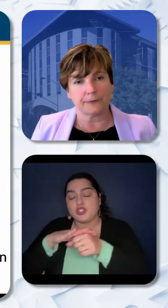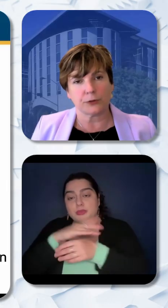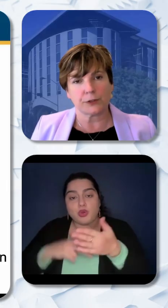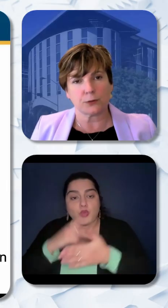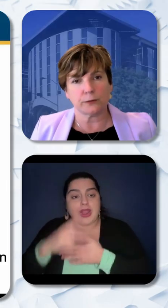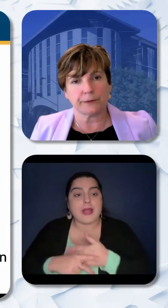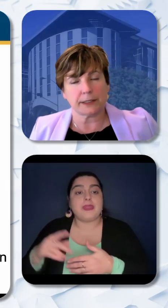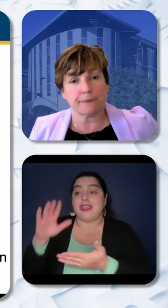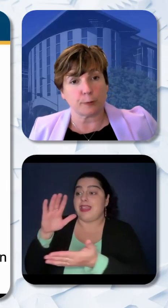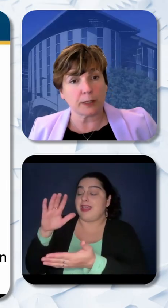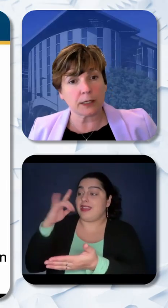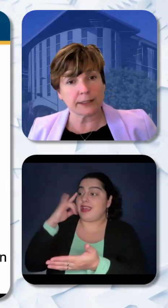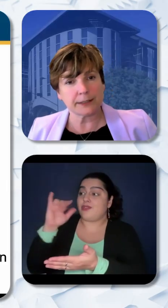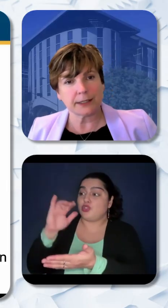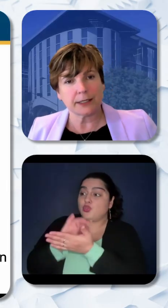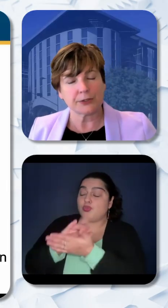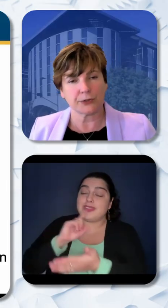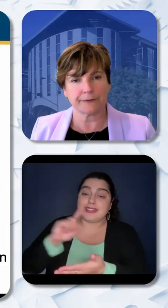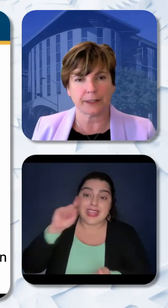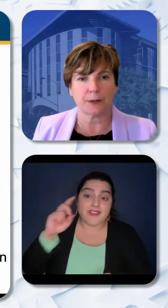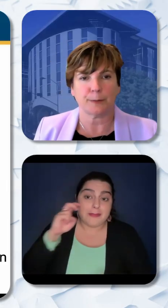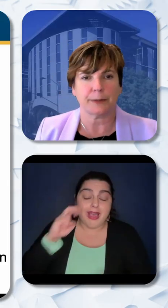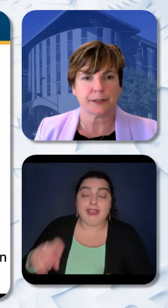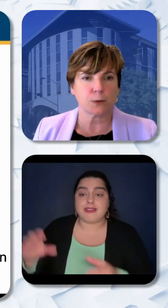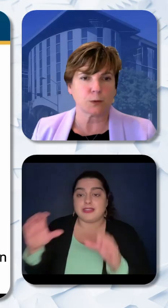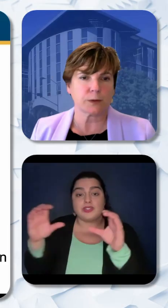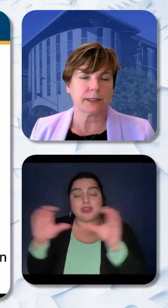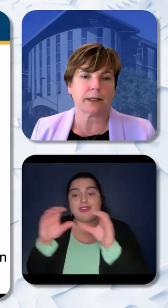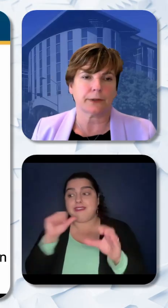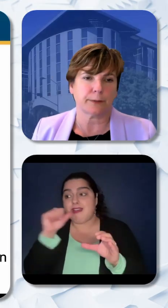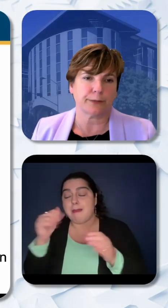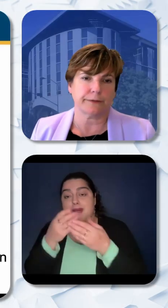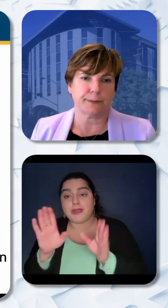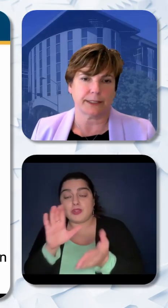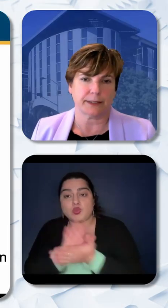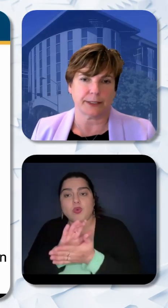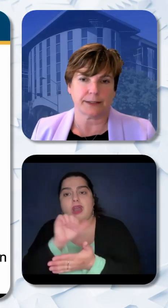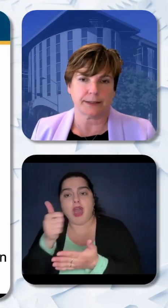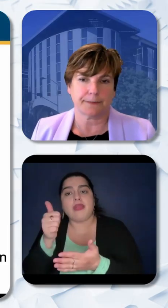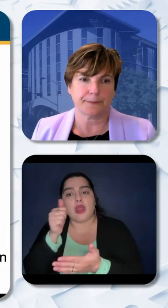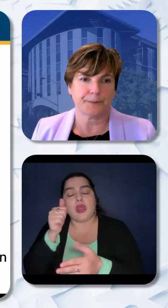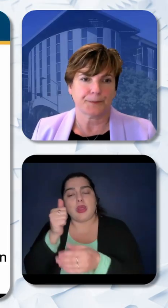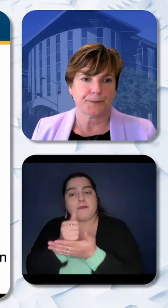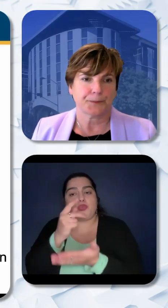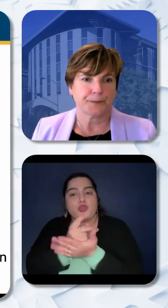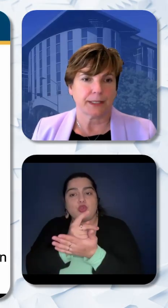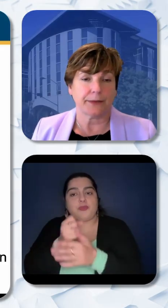California School for the Deaf or Blind, certified non-public schools, and other approved placements.